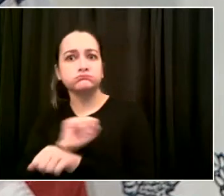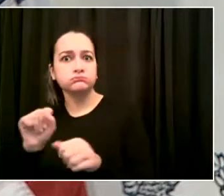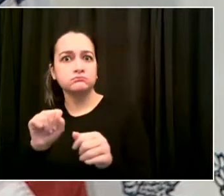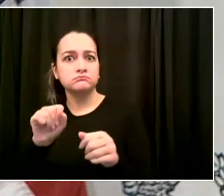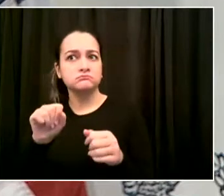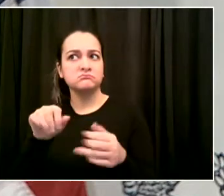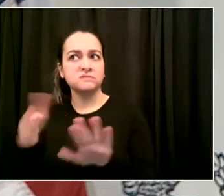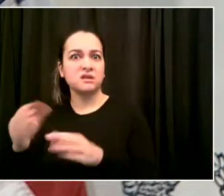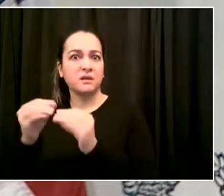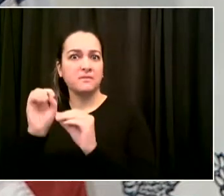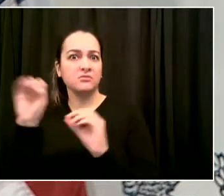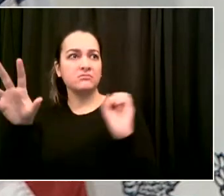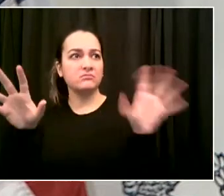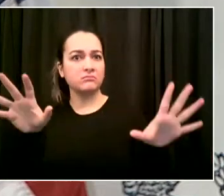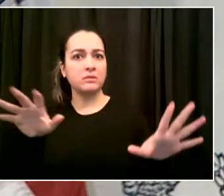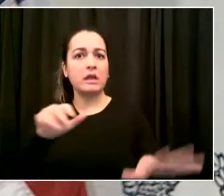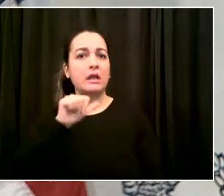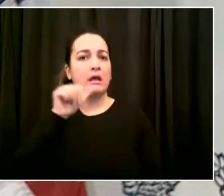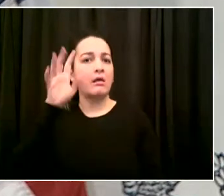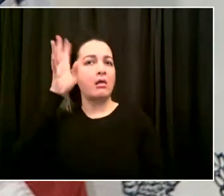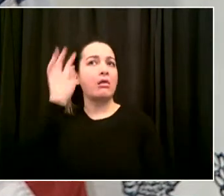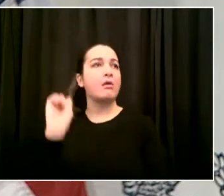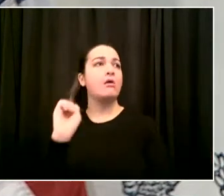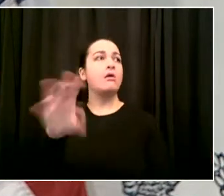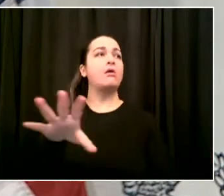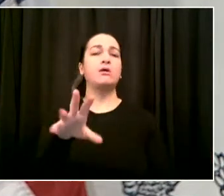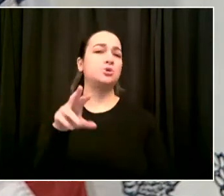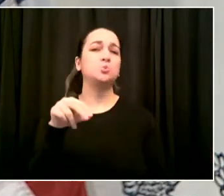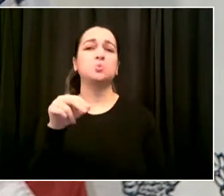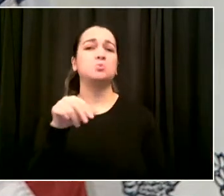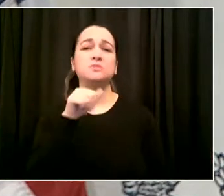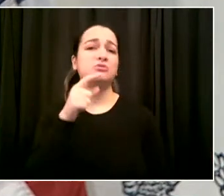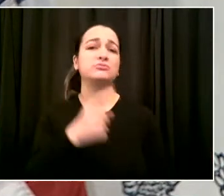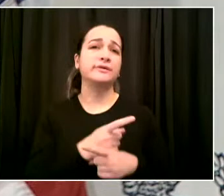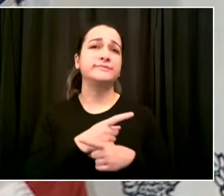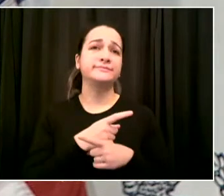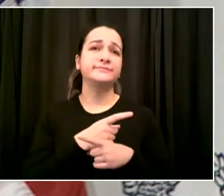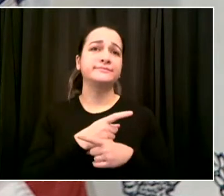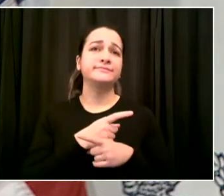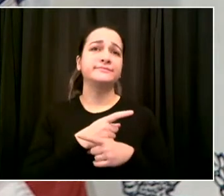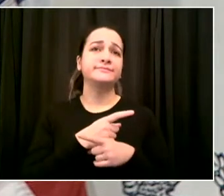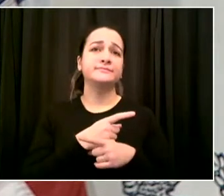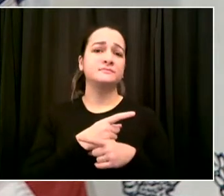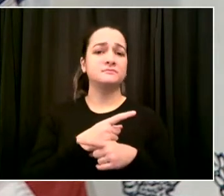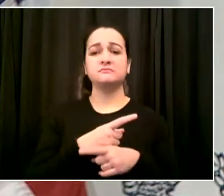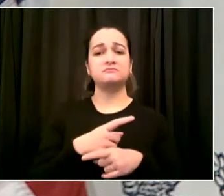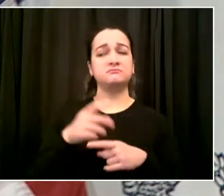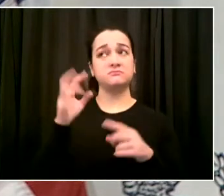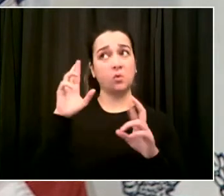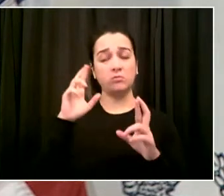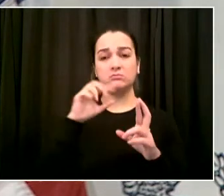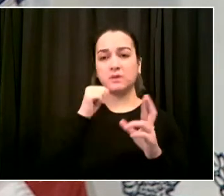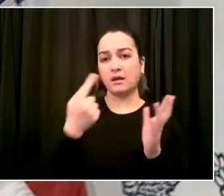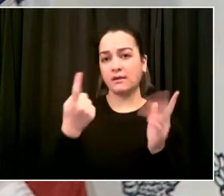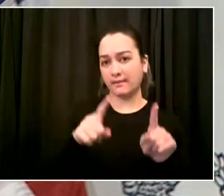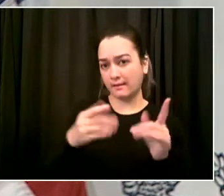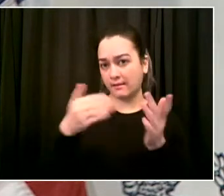POSSSIBLE. I APPRECIATE THAT. I THINK THATAT IIS THE WAY WE ALL HAVE TO UNDERSTAND THIS CRISIS AND MAKE